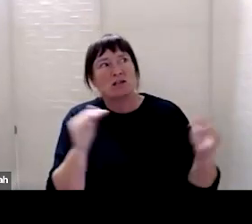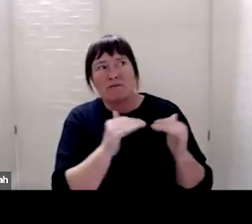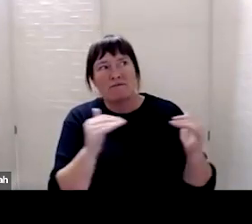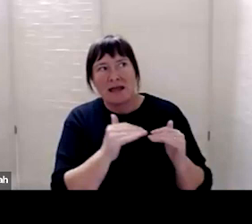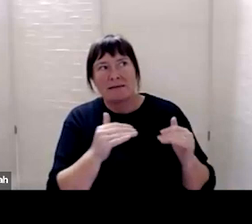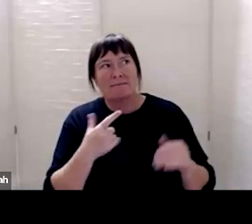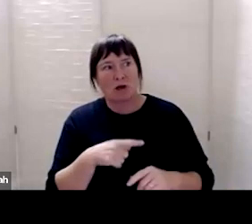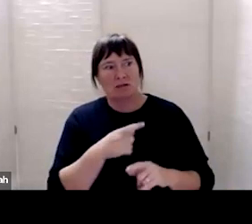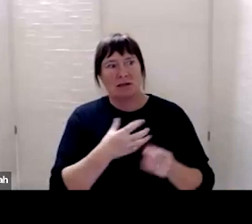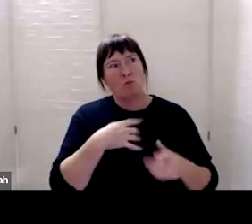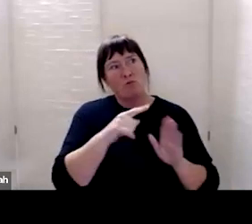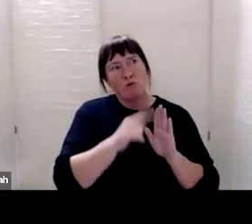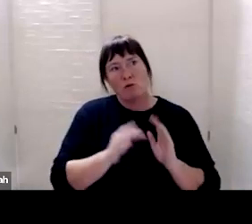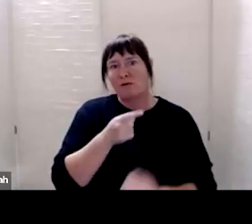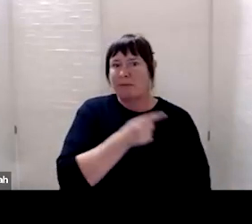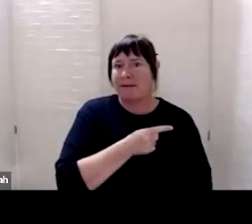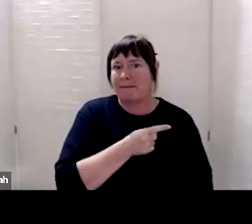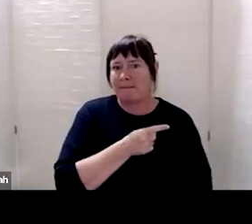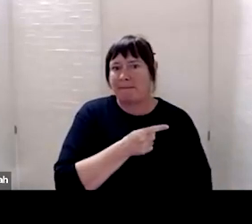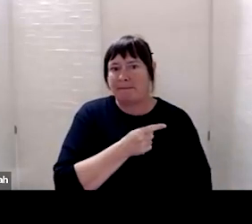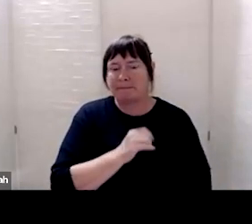Kia ora Laurie.